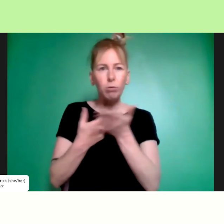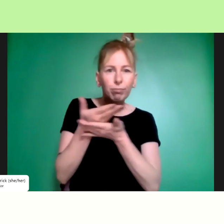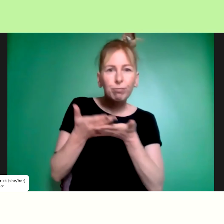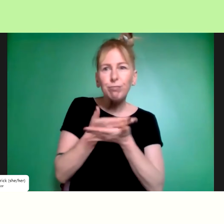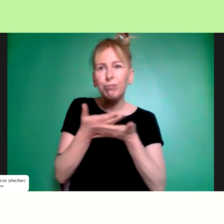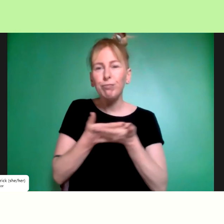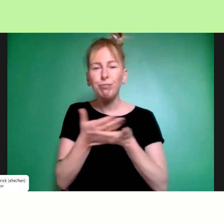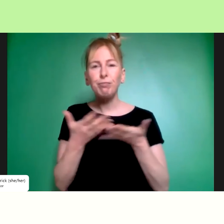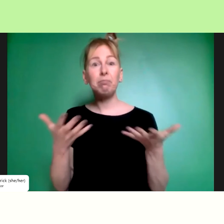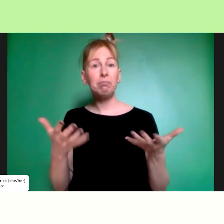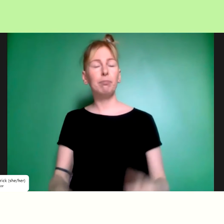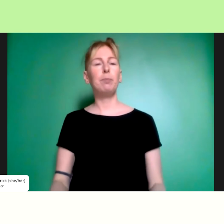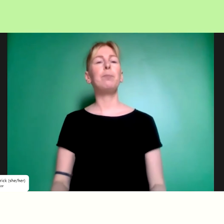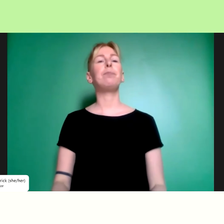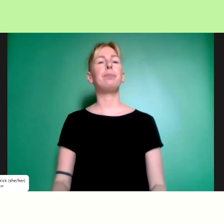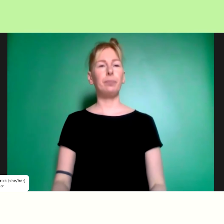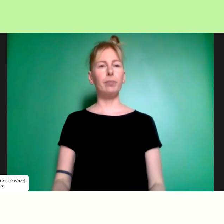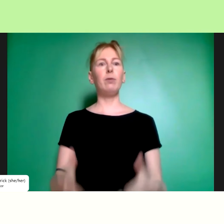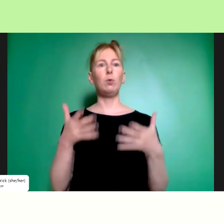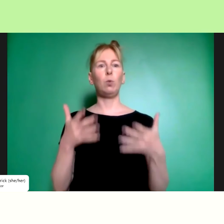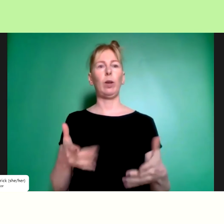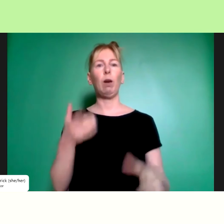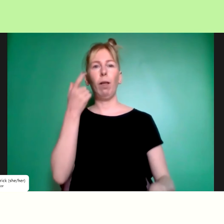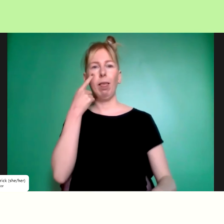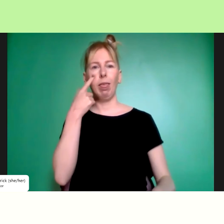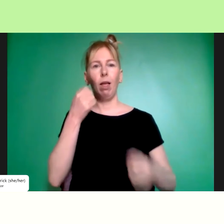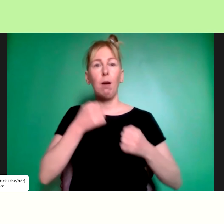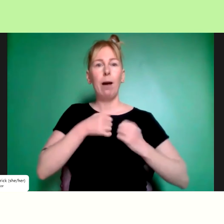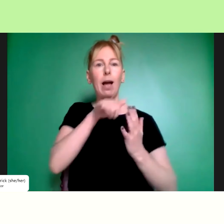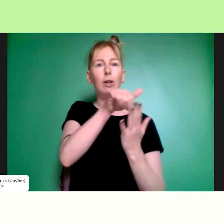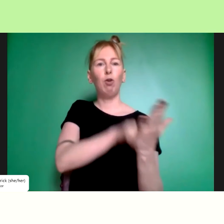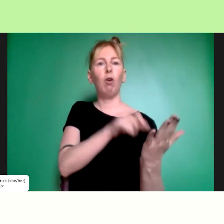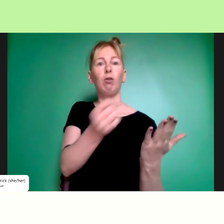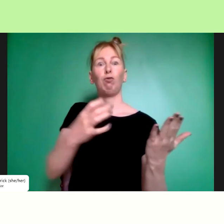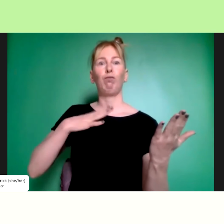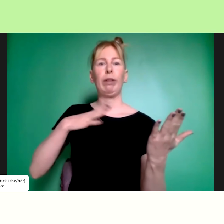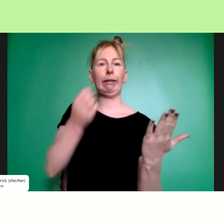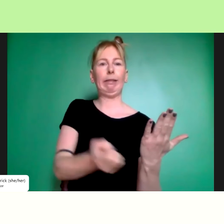So let me just get this doc together so I can speak to you as prepared.